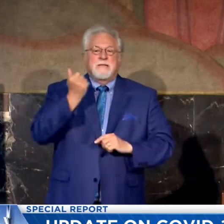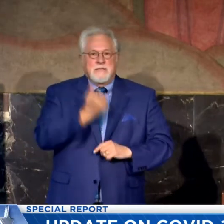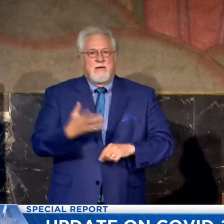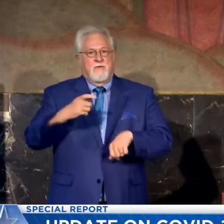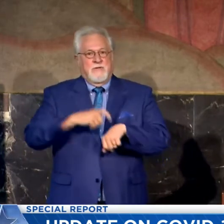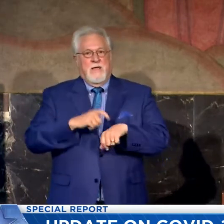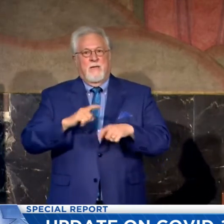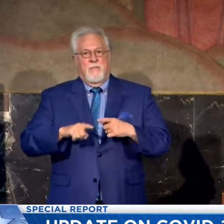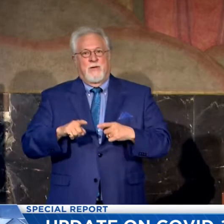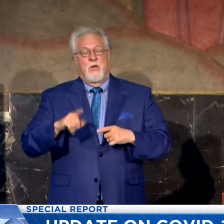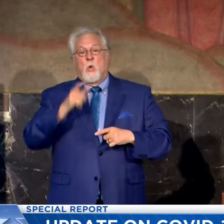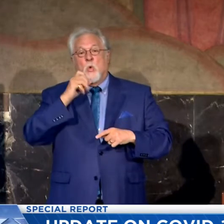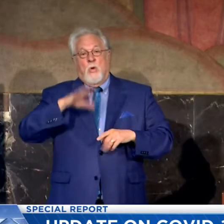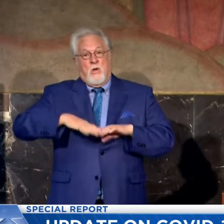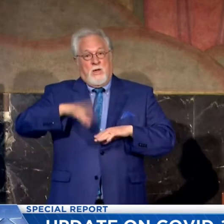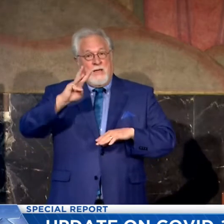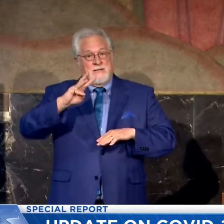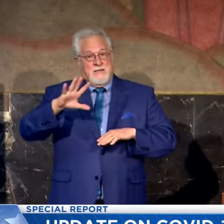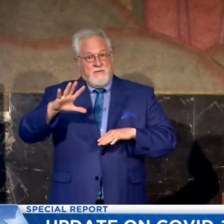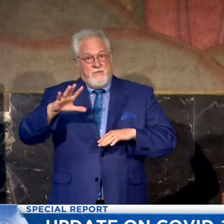FOR THOSE THAT ARE MORE VULNERABLE, YOU ARE ABSOLUTELY